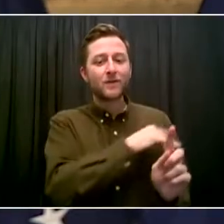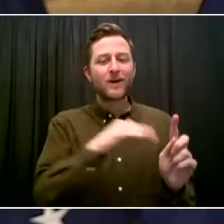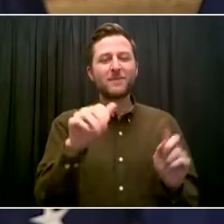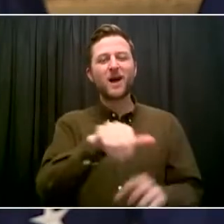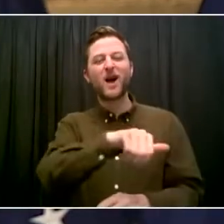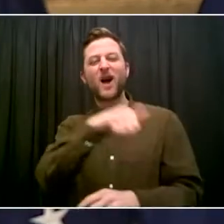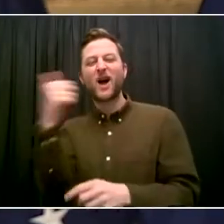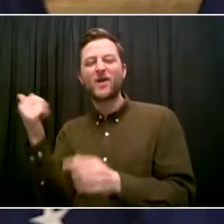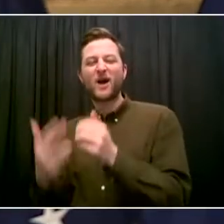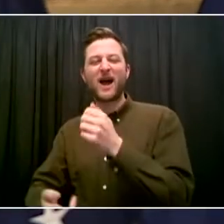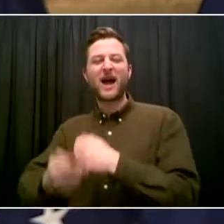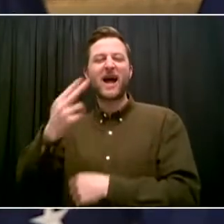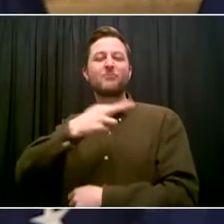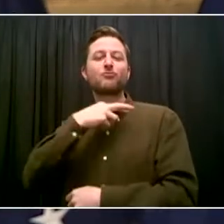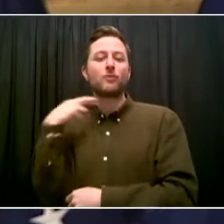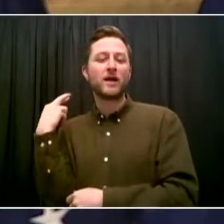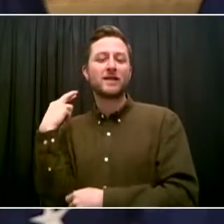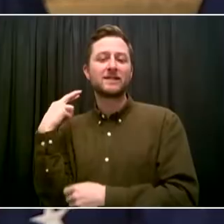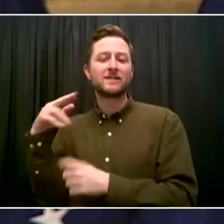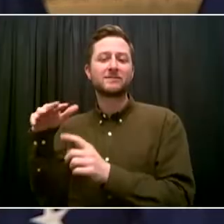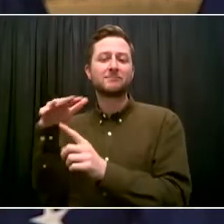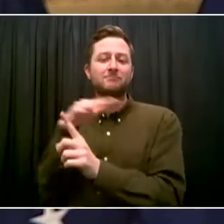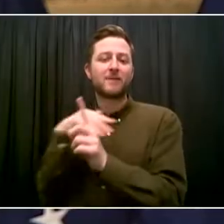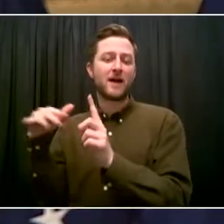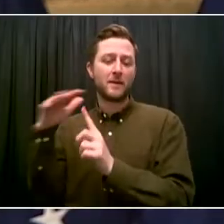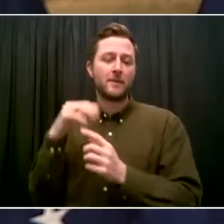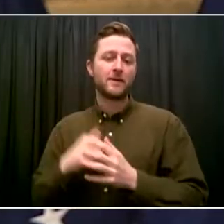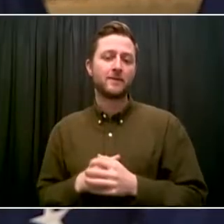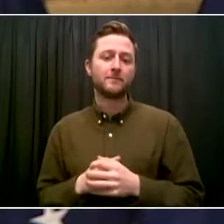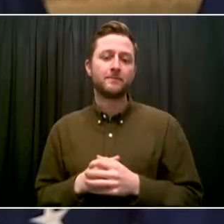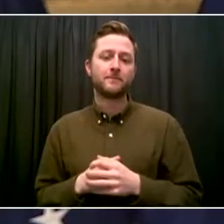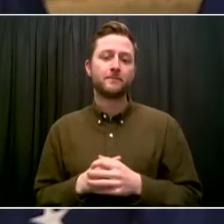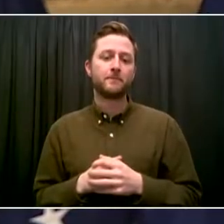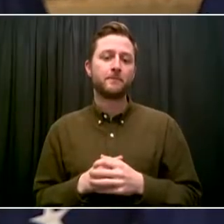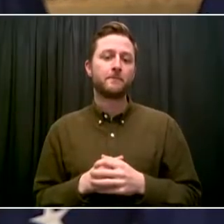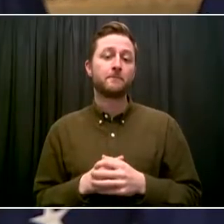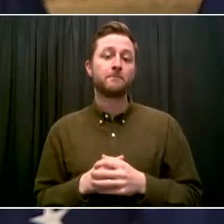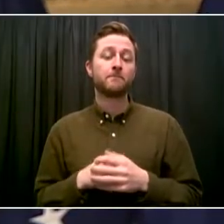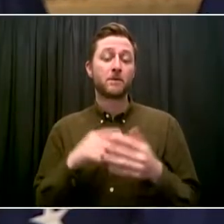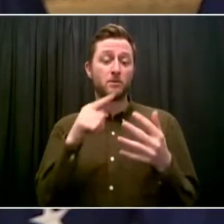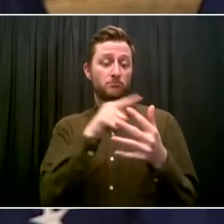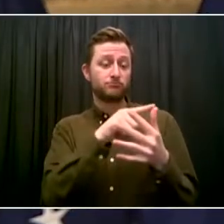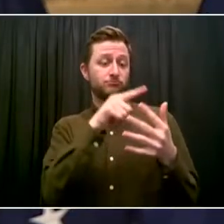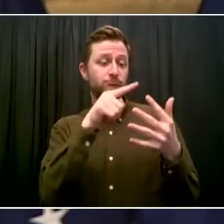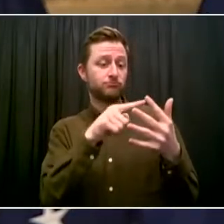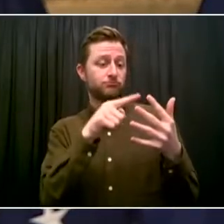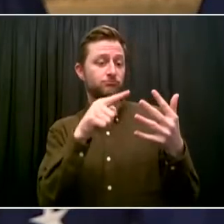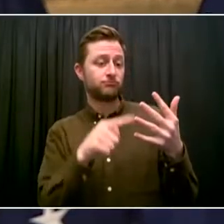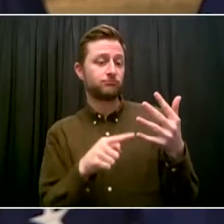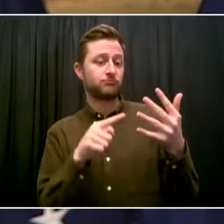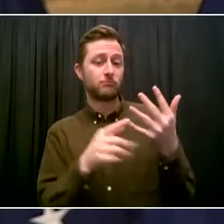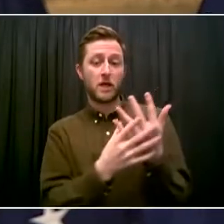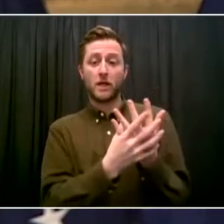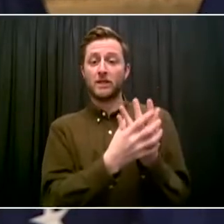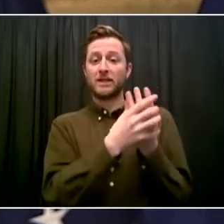FACILITIES. AND 2 NEIGHBORHOODS